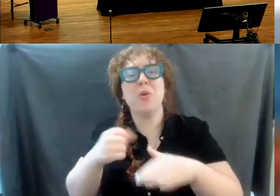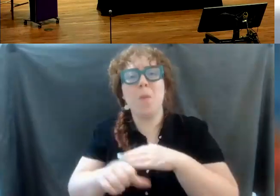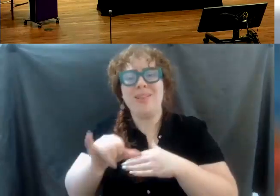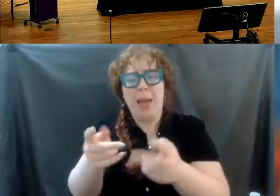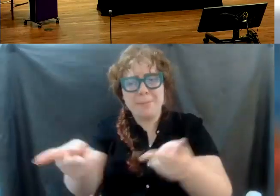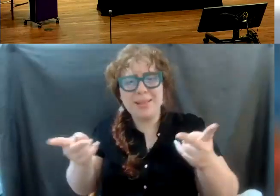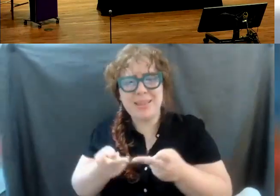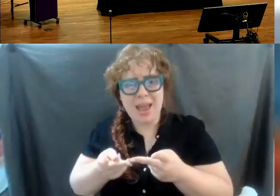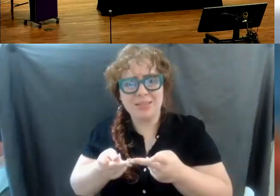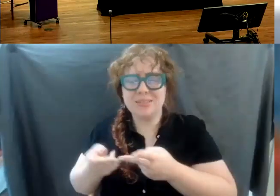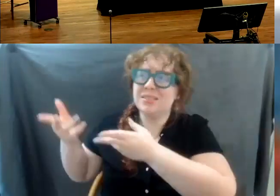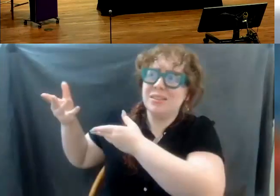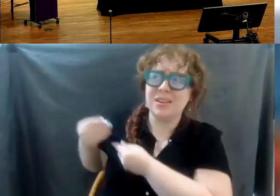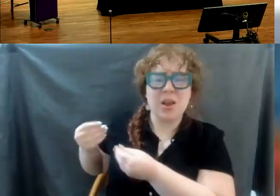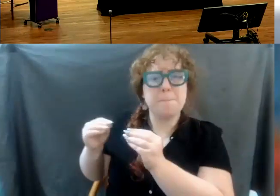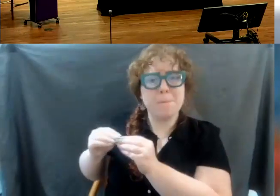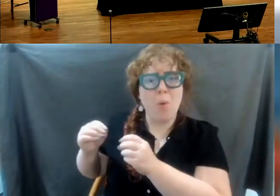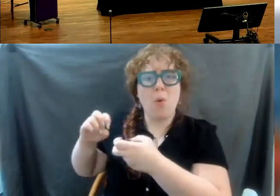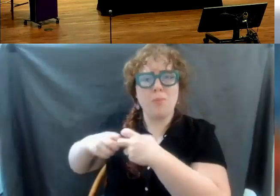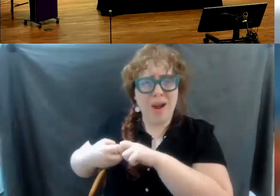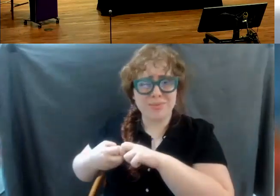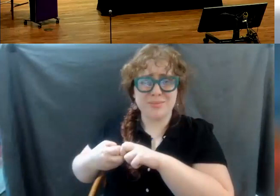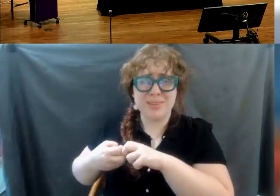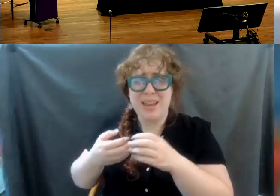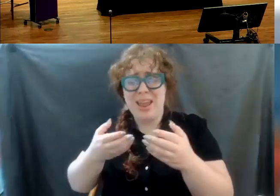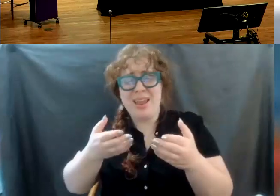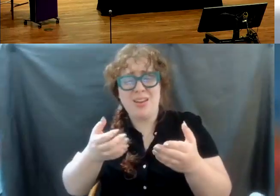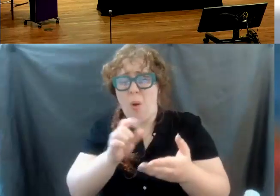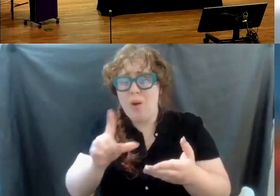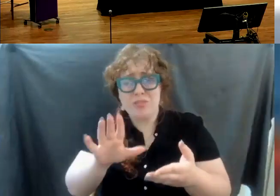that gave them a limited amount of decisions to make and I get to really